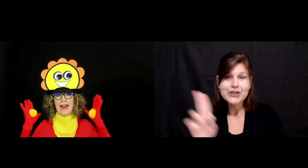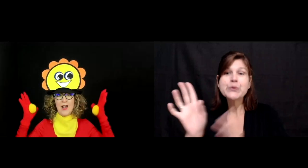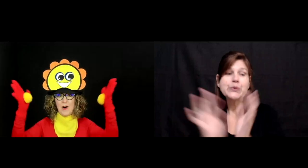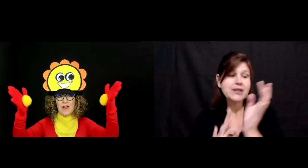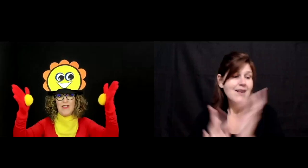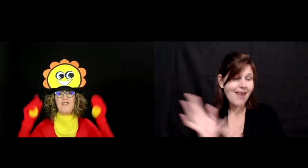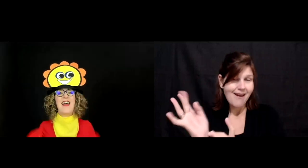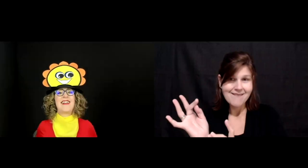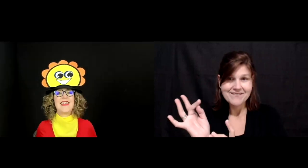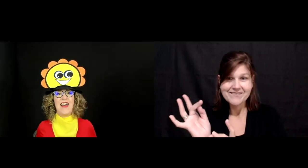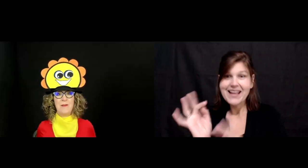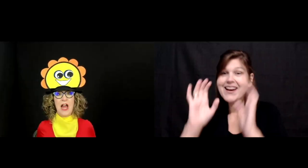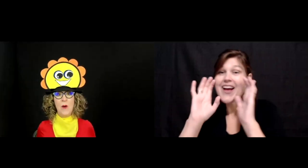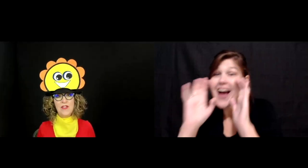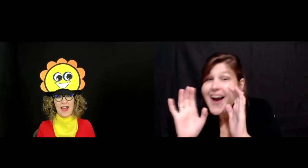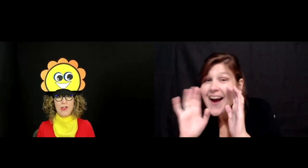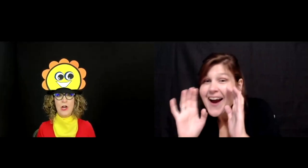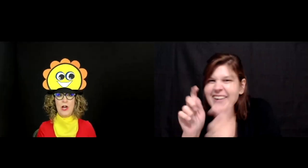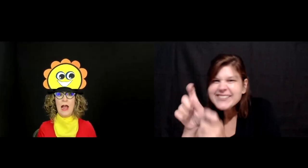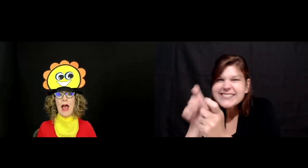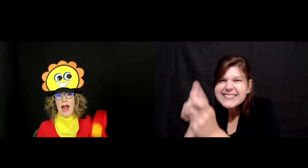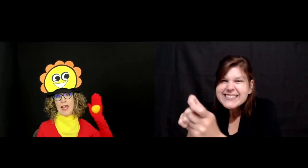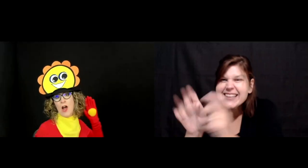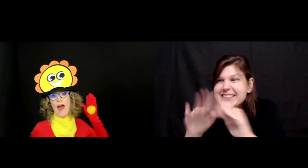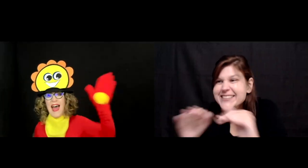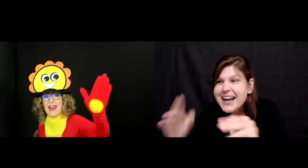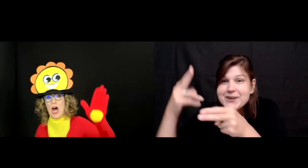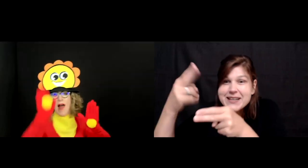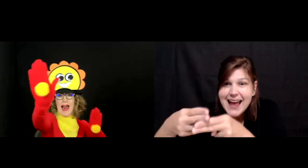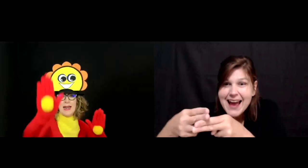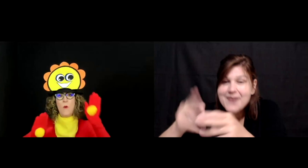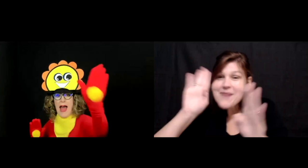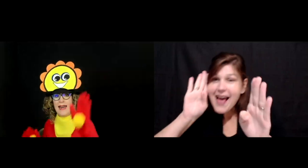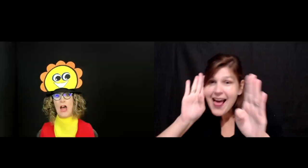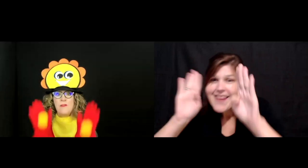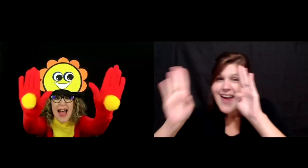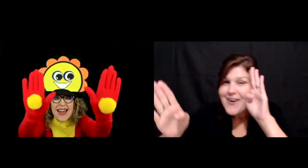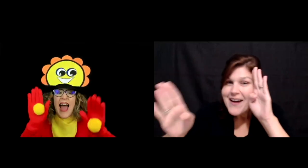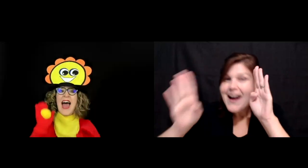and I call to the child to let them know it's their turn. And I go, "Hello, hello, hello, Zach.